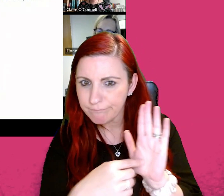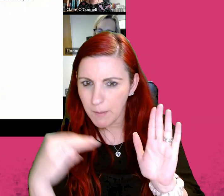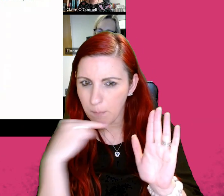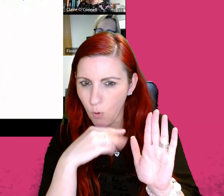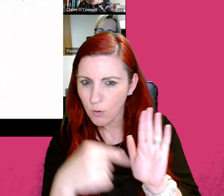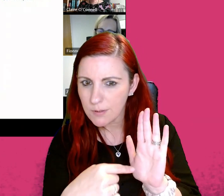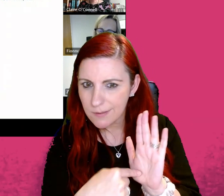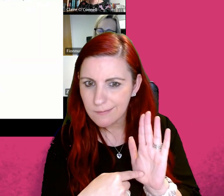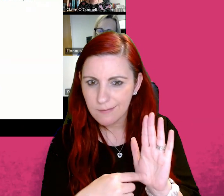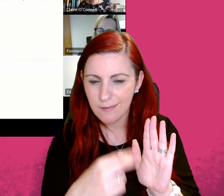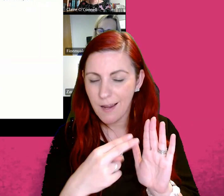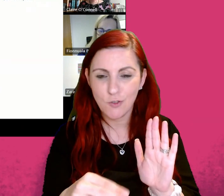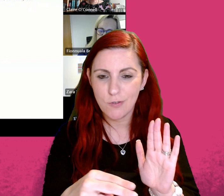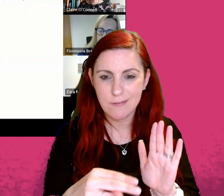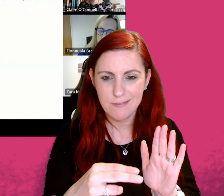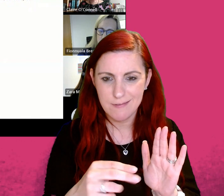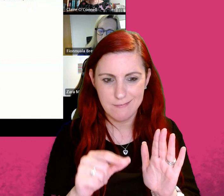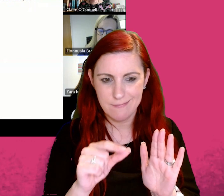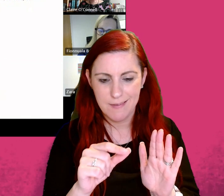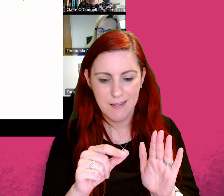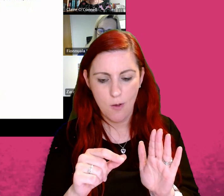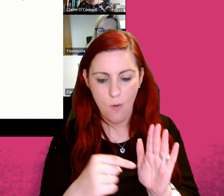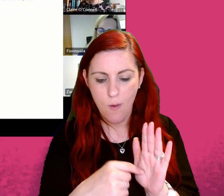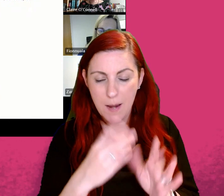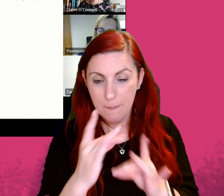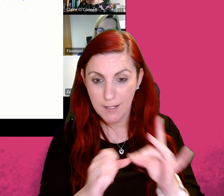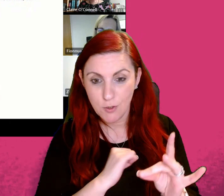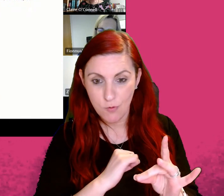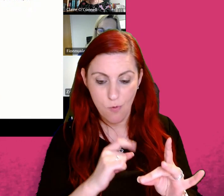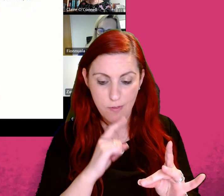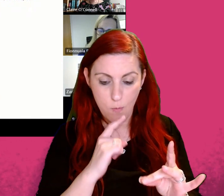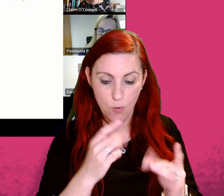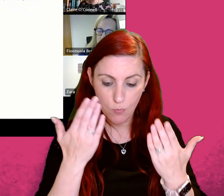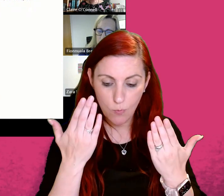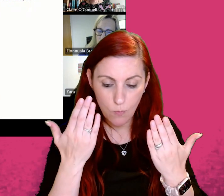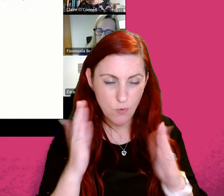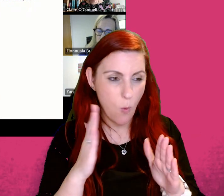researchers and um we've co-written lots of different papers and you know kind of informal